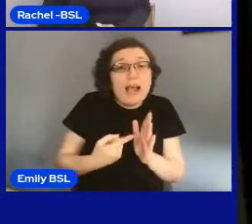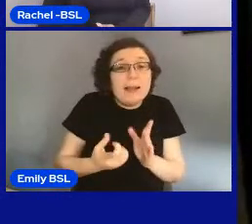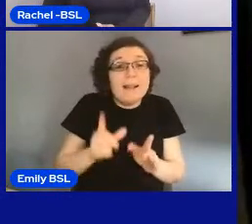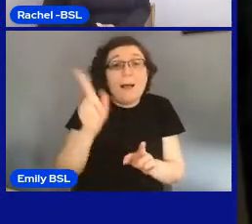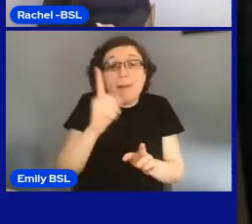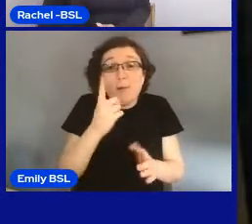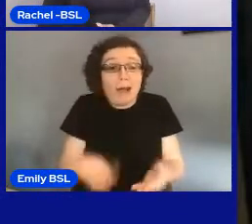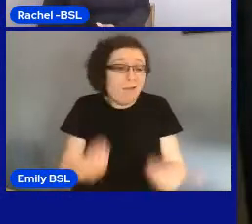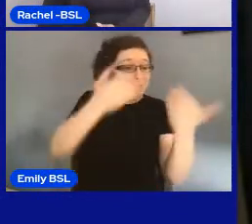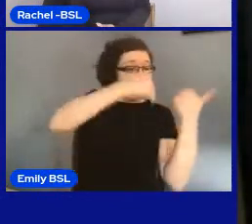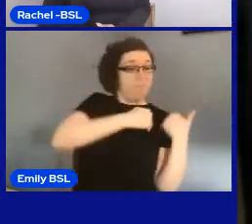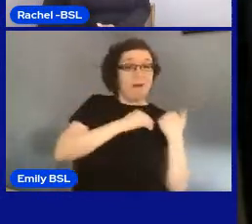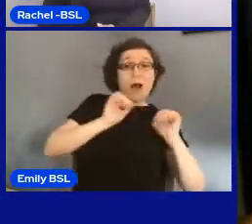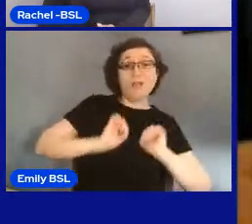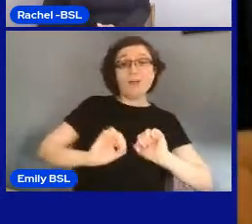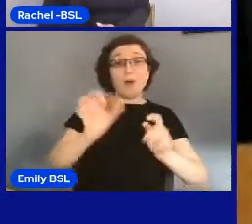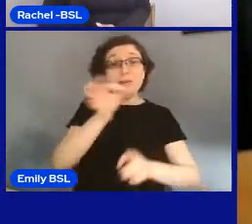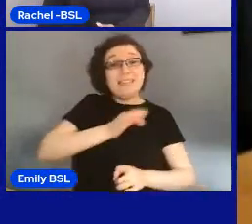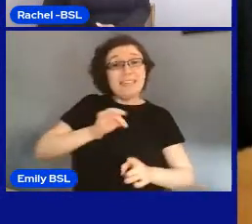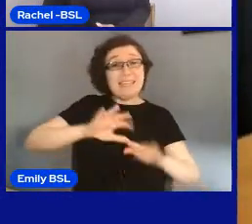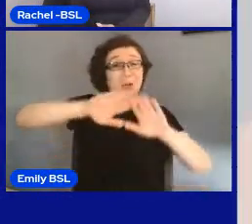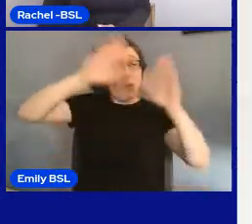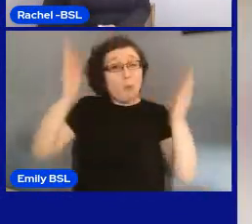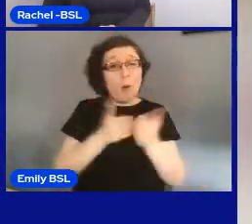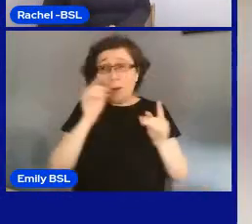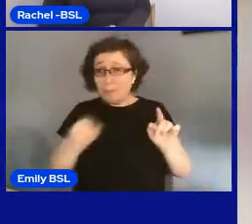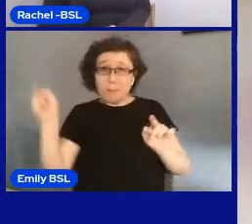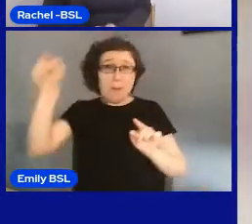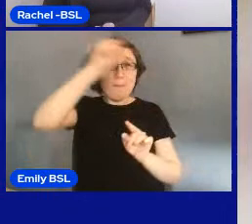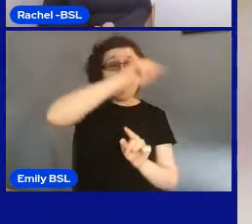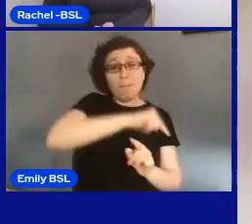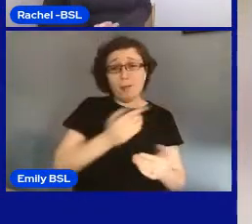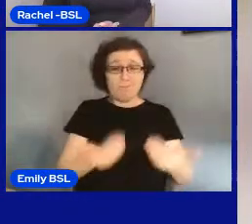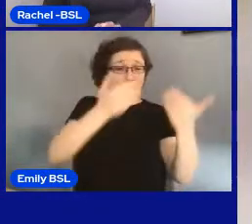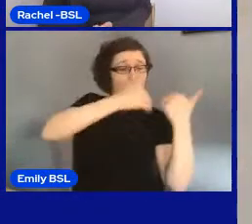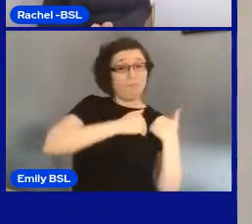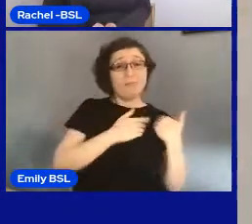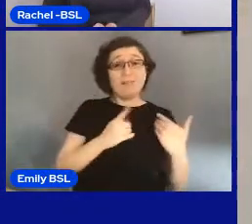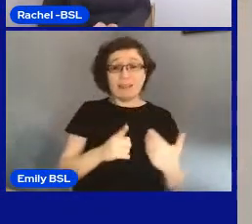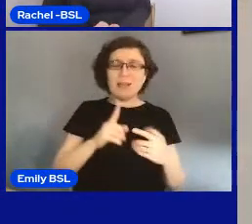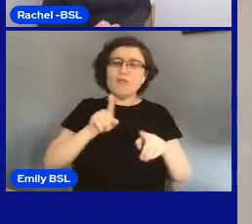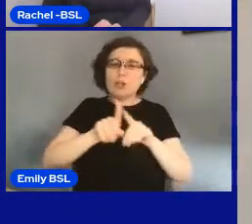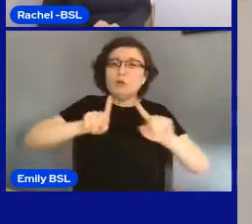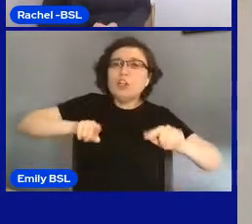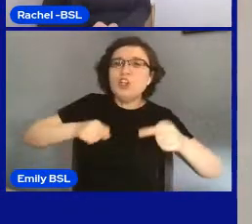project that other people can take on in their cities all over the world, and use this